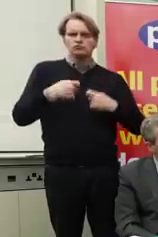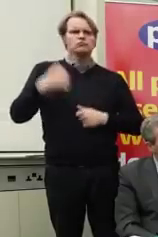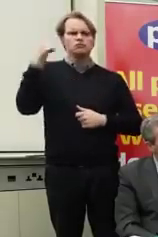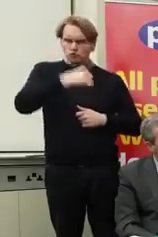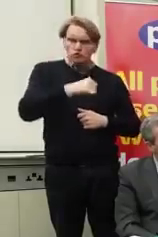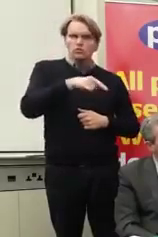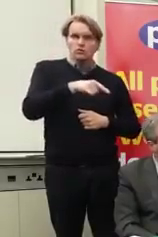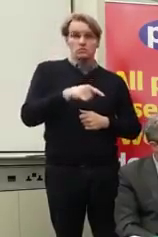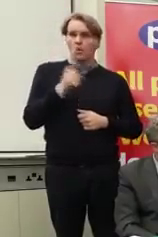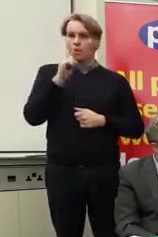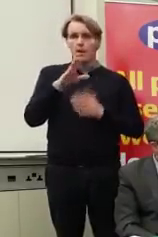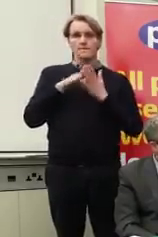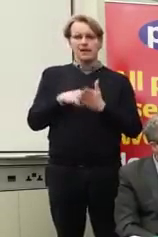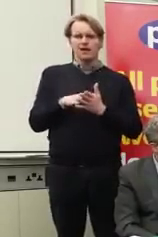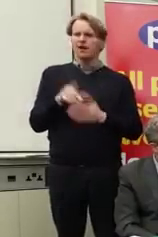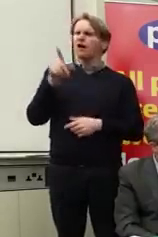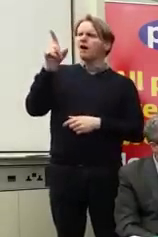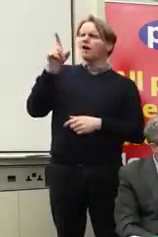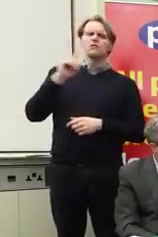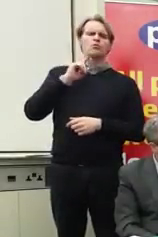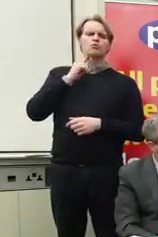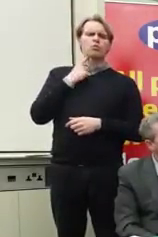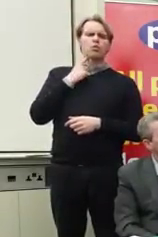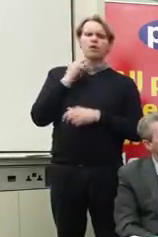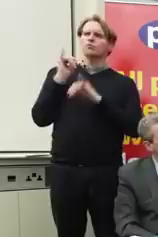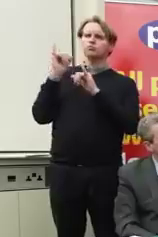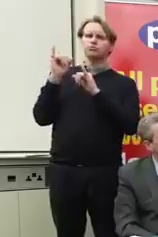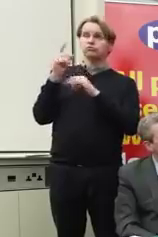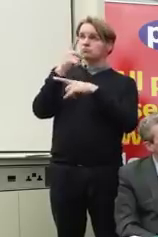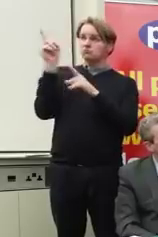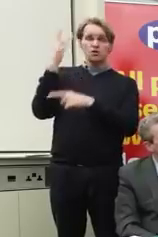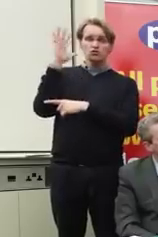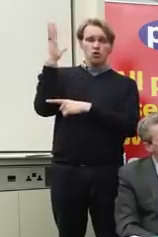it just brutal it shows you just how cut off they are how they don't